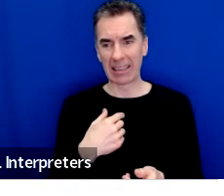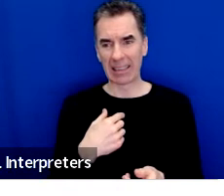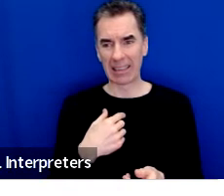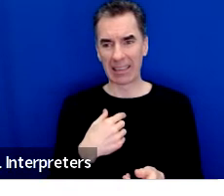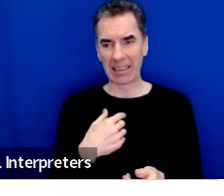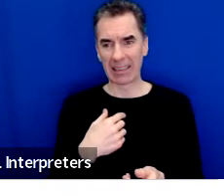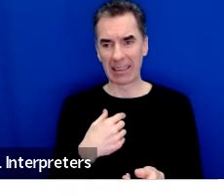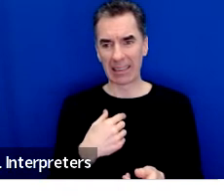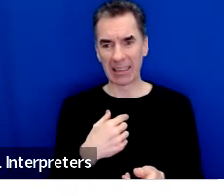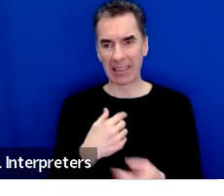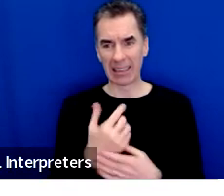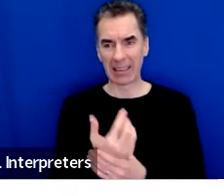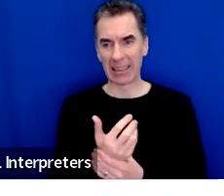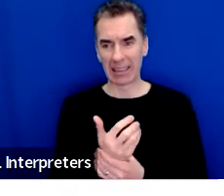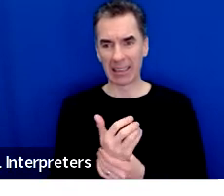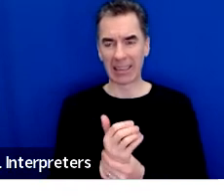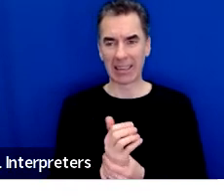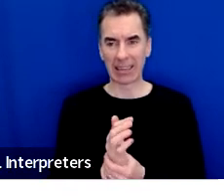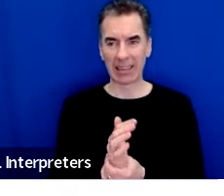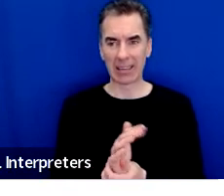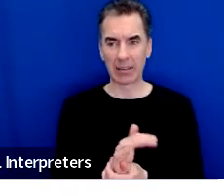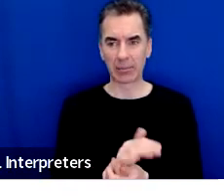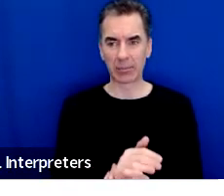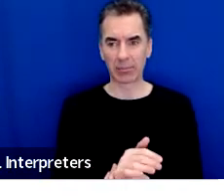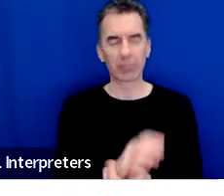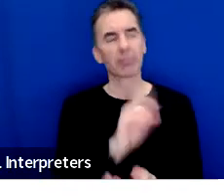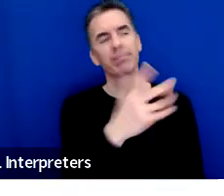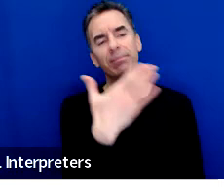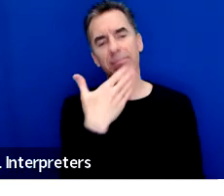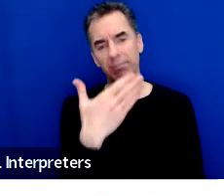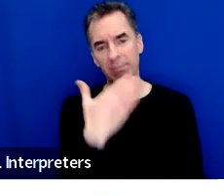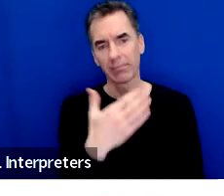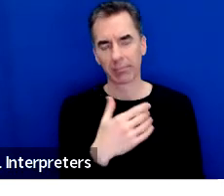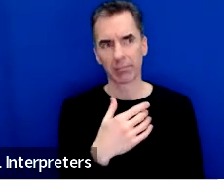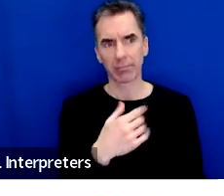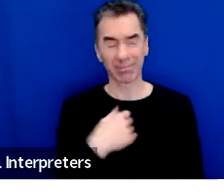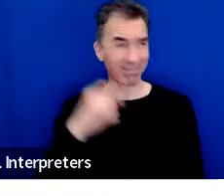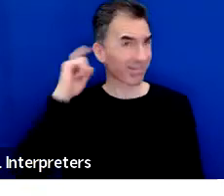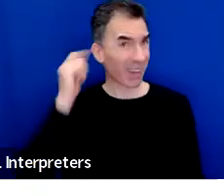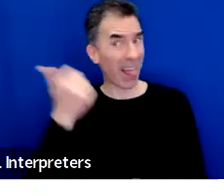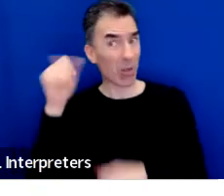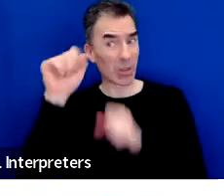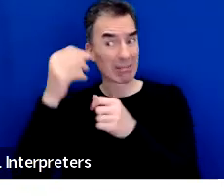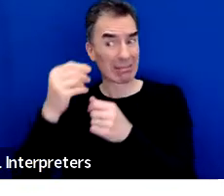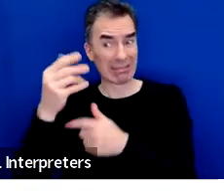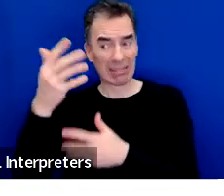Yeah. Okay. Thank you. And I probably have like a million other questions, but they're probably not pertinent to what we're doing.